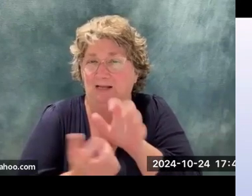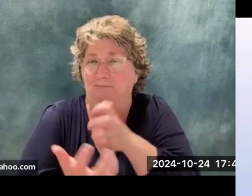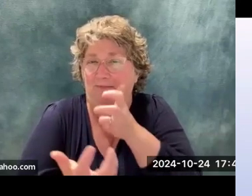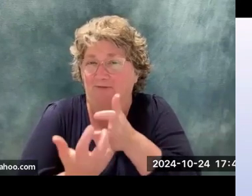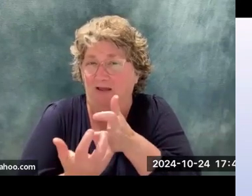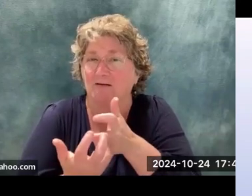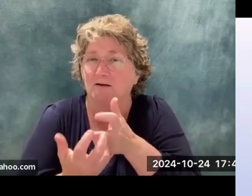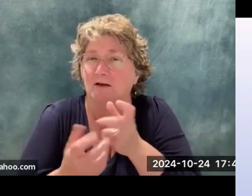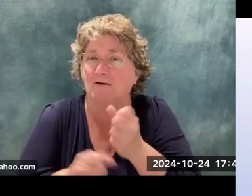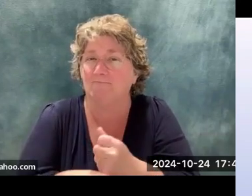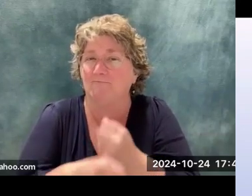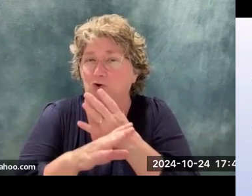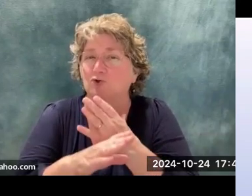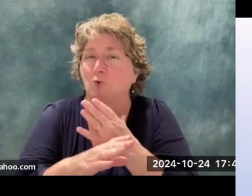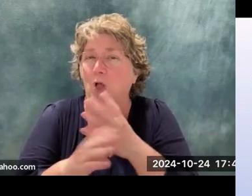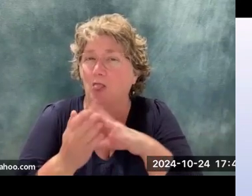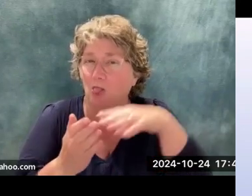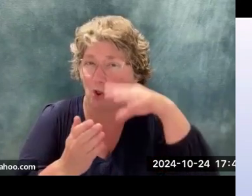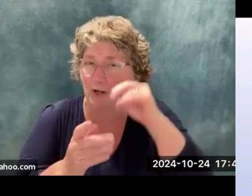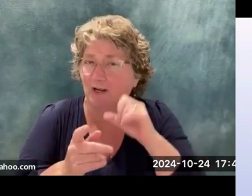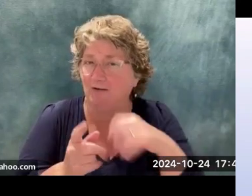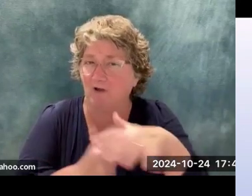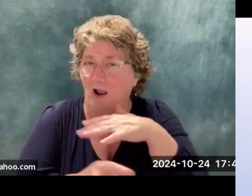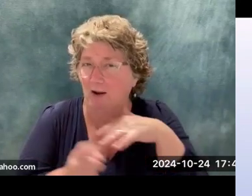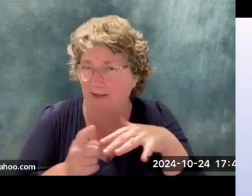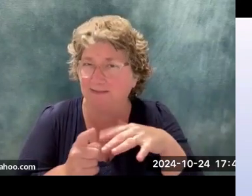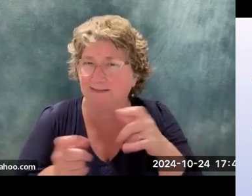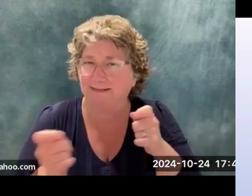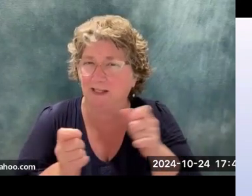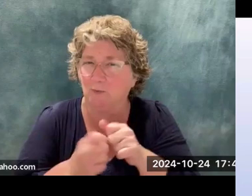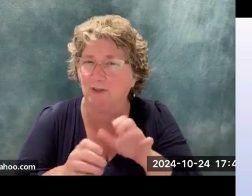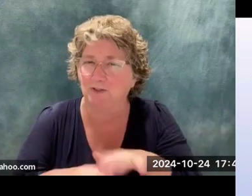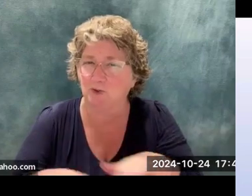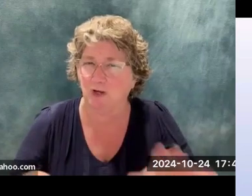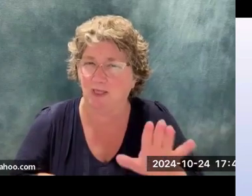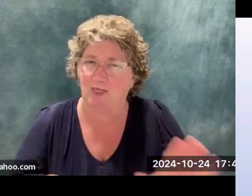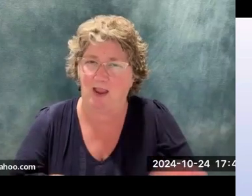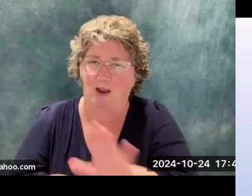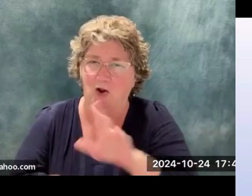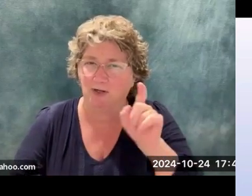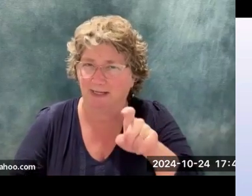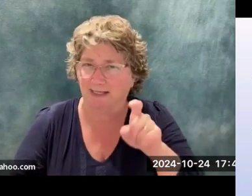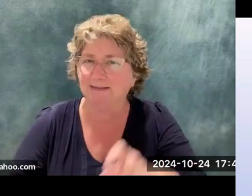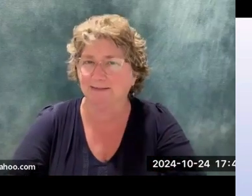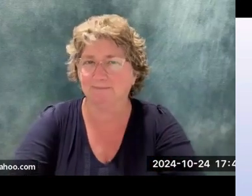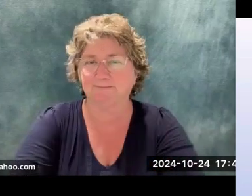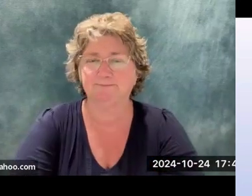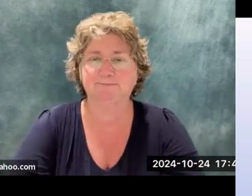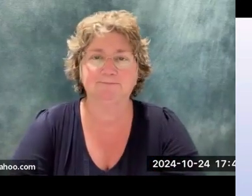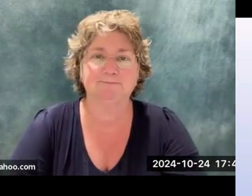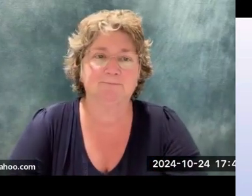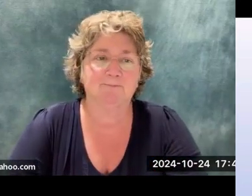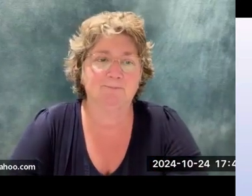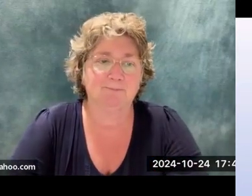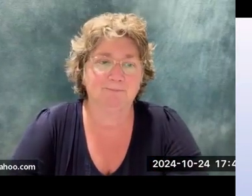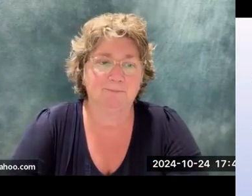and dealing with their children's needs. And then we know that not all schools,